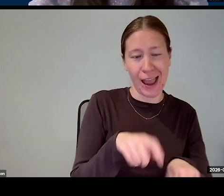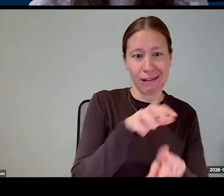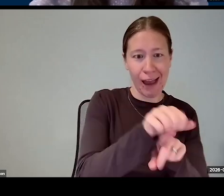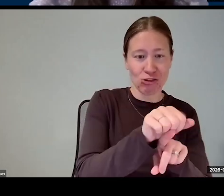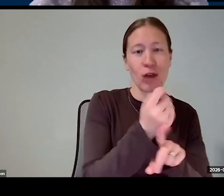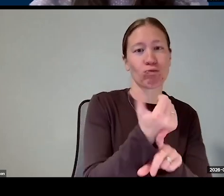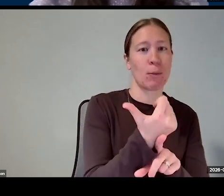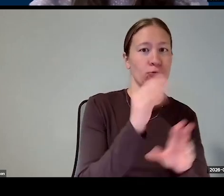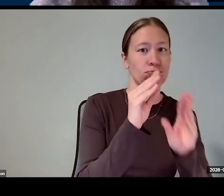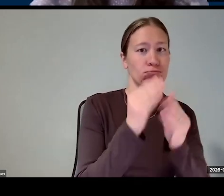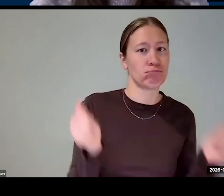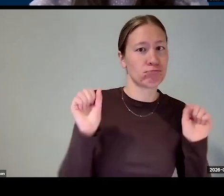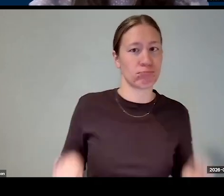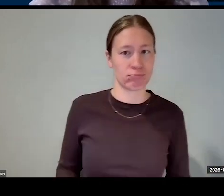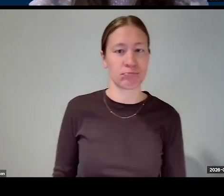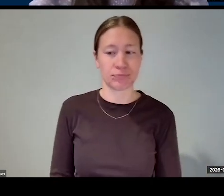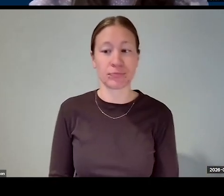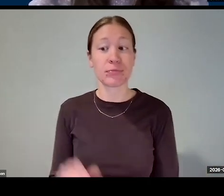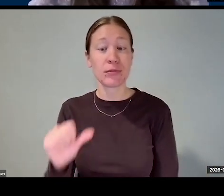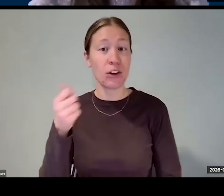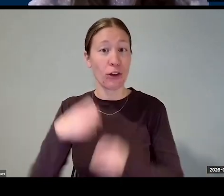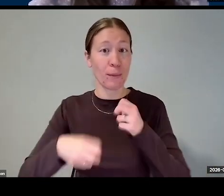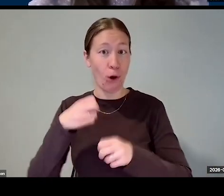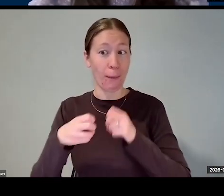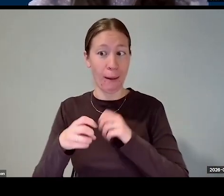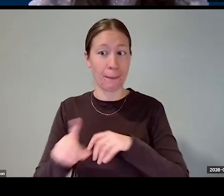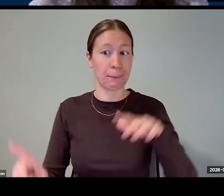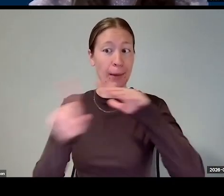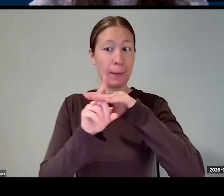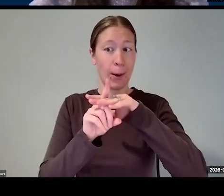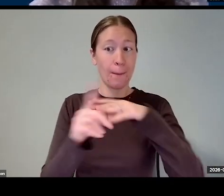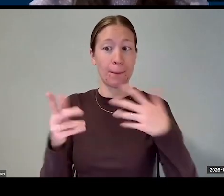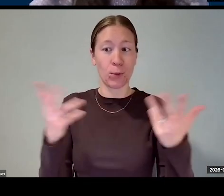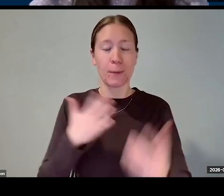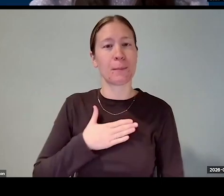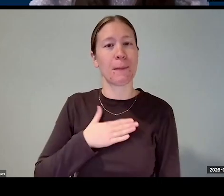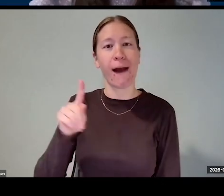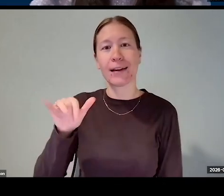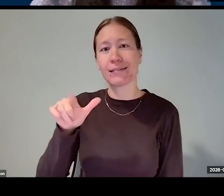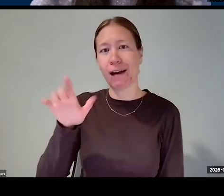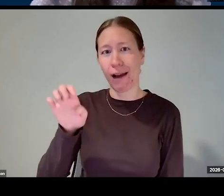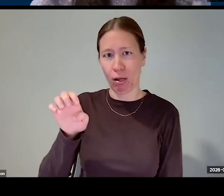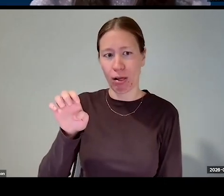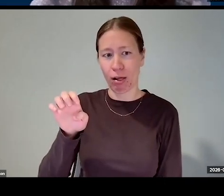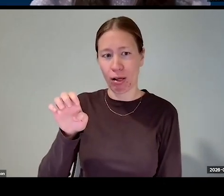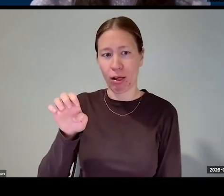Another issue that it flagged for me was with my title text. So it looks like slides three